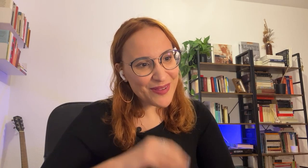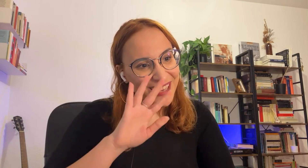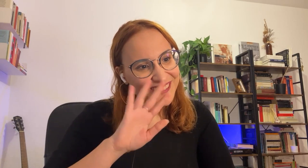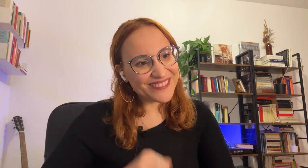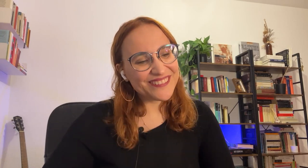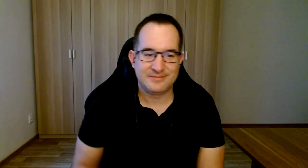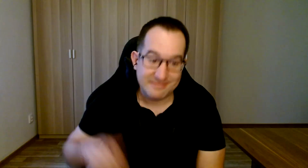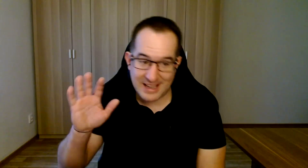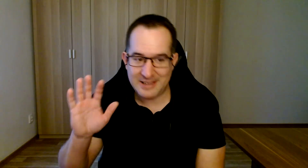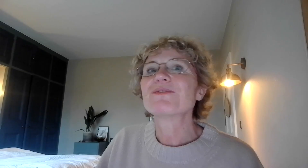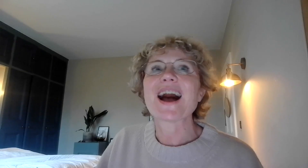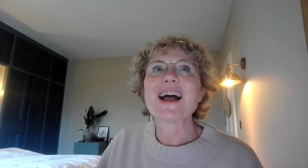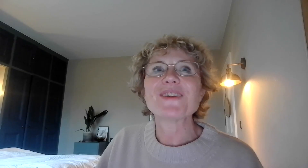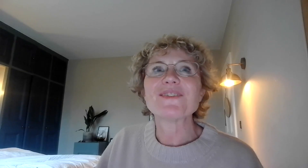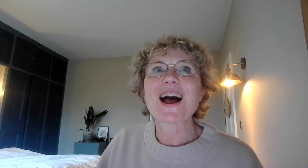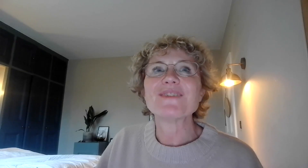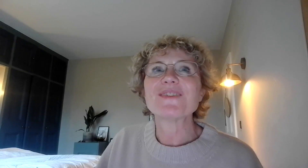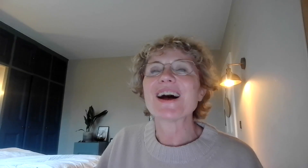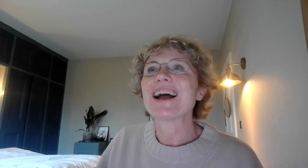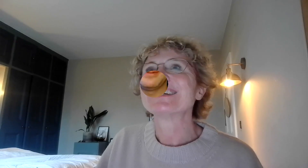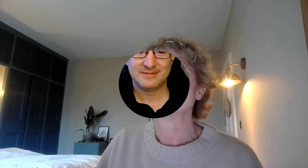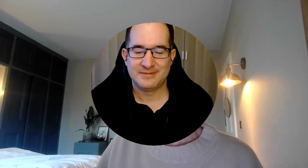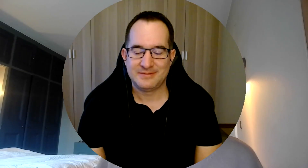Bye. Bye! Bye-bye.